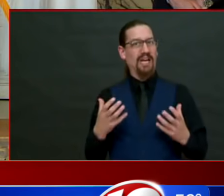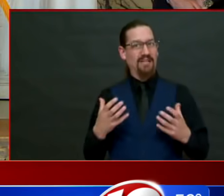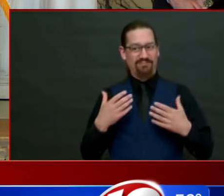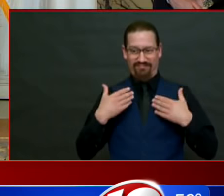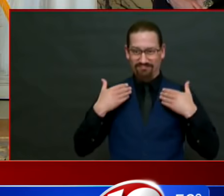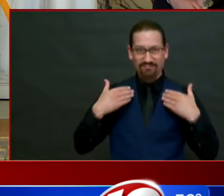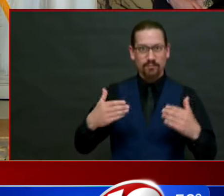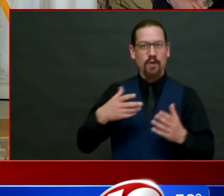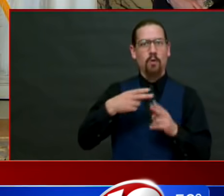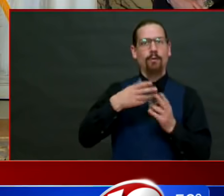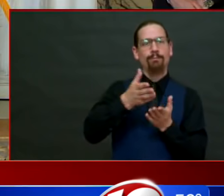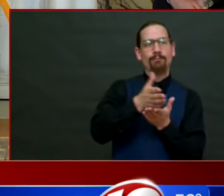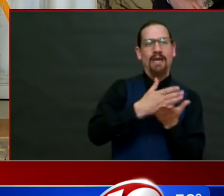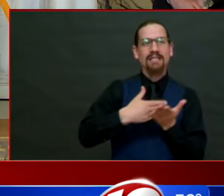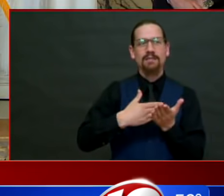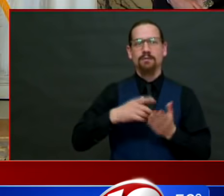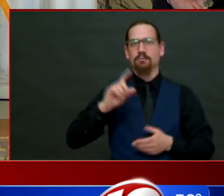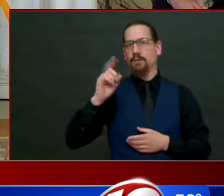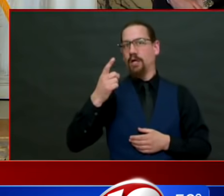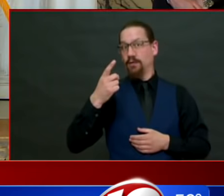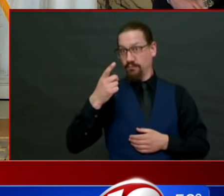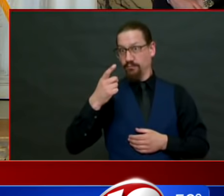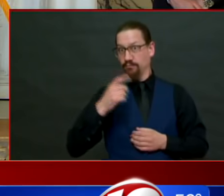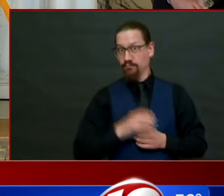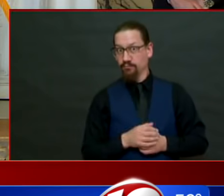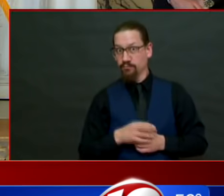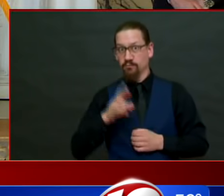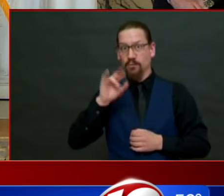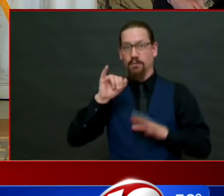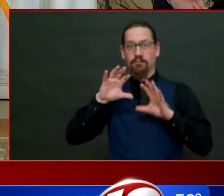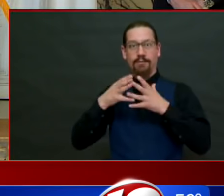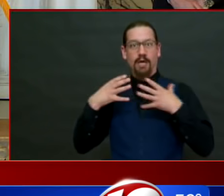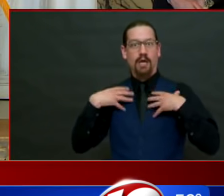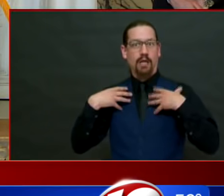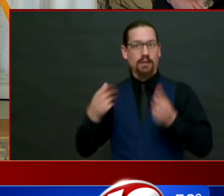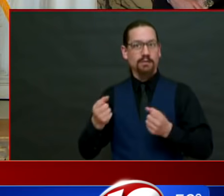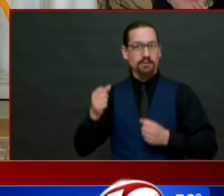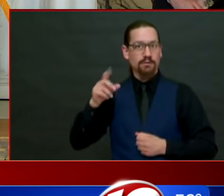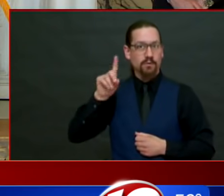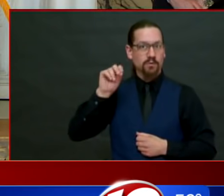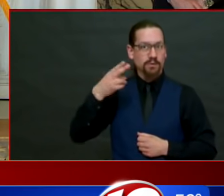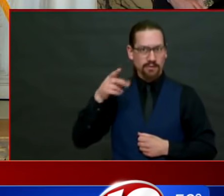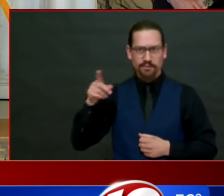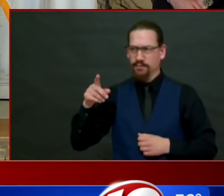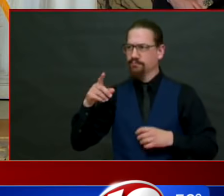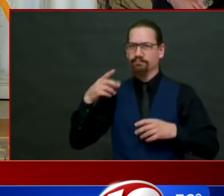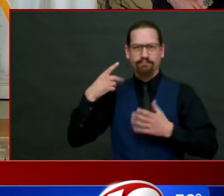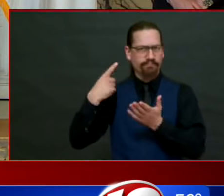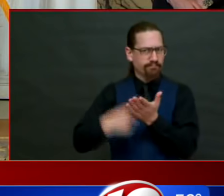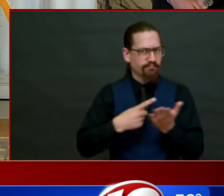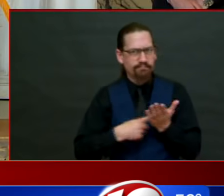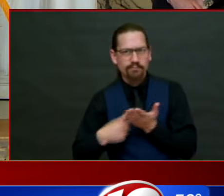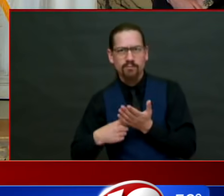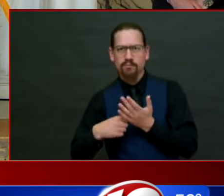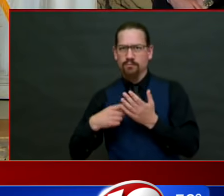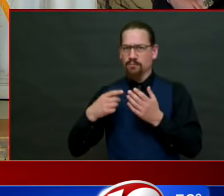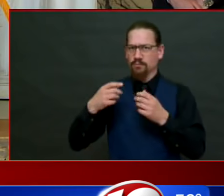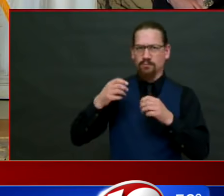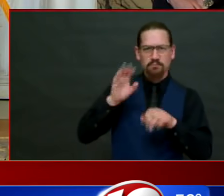I AM MOVING US TOWARDS ENTERING PHASE ONE. OUR TEAMS AT THE DEPARTMENT OF